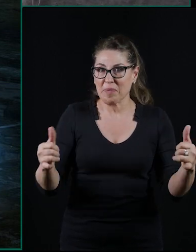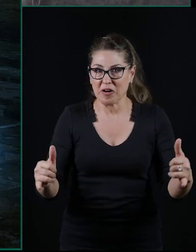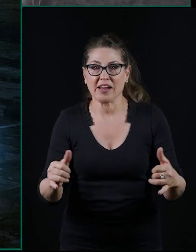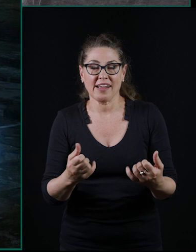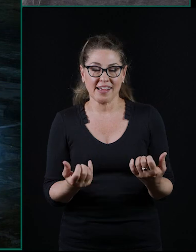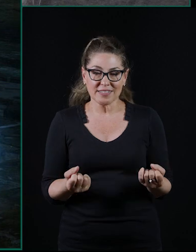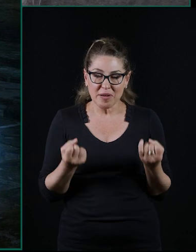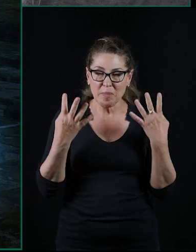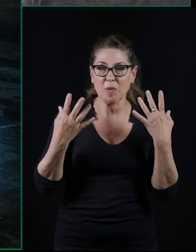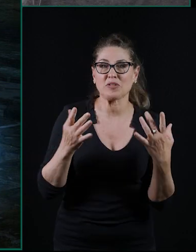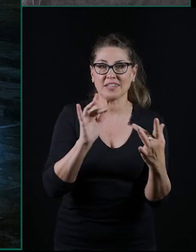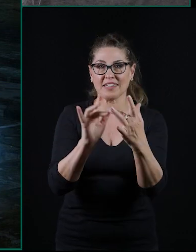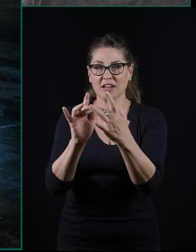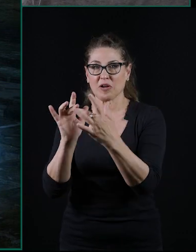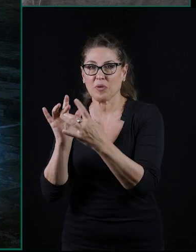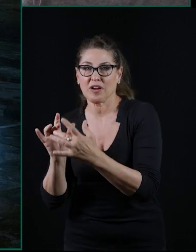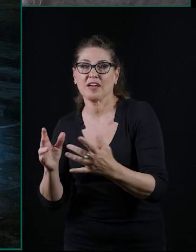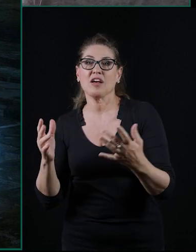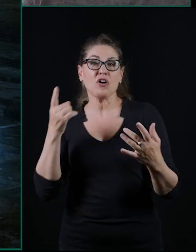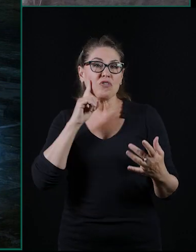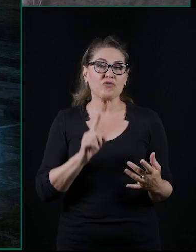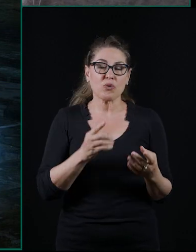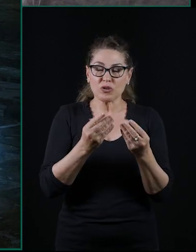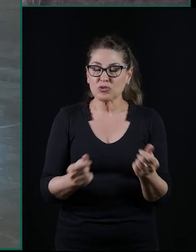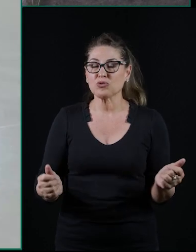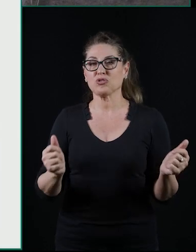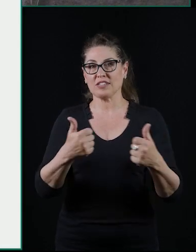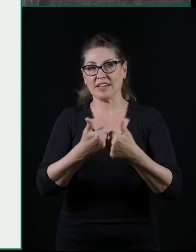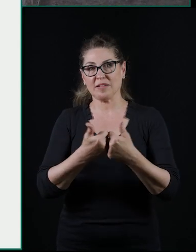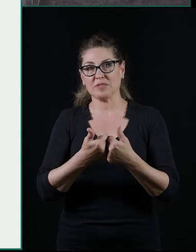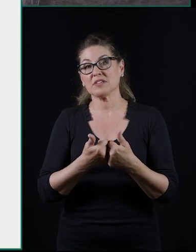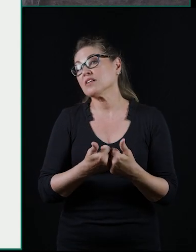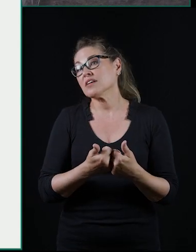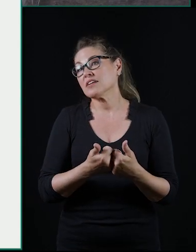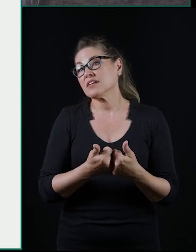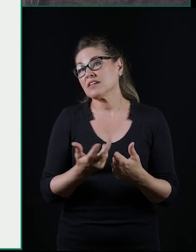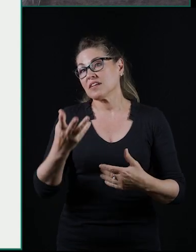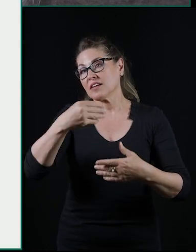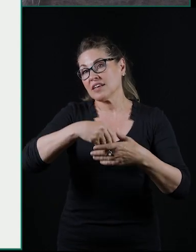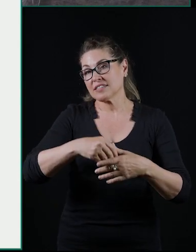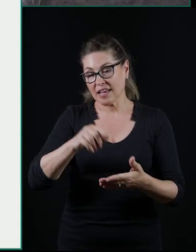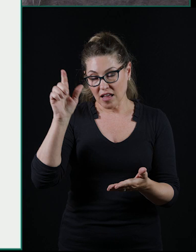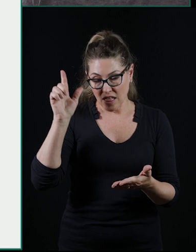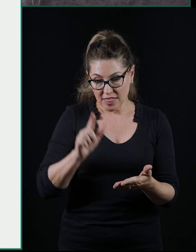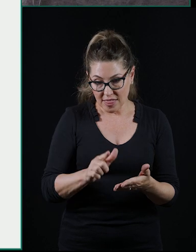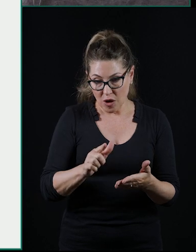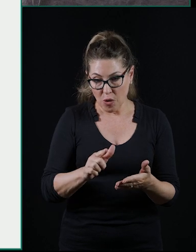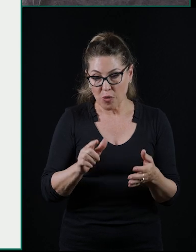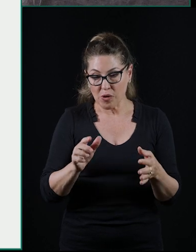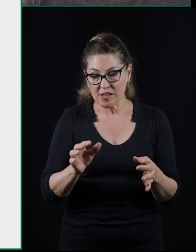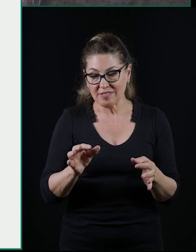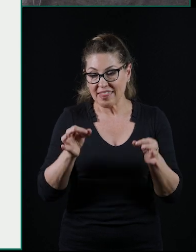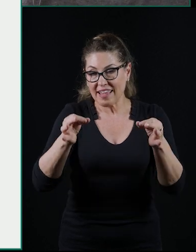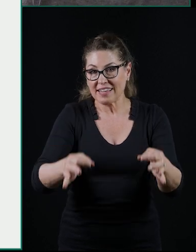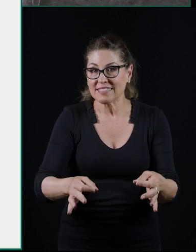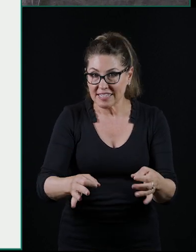and communication middleware solution for games. It encompasses a low latency, secure data transport